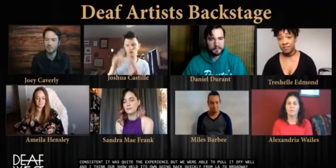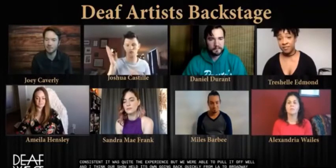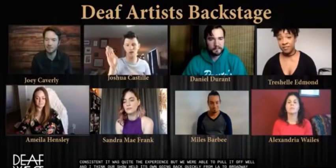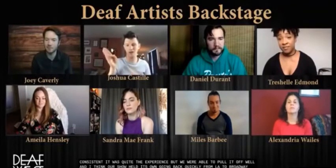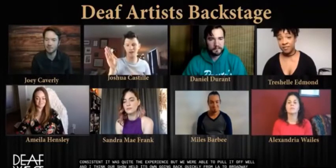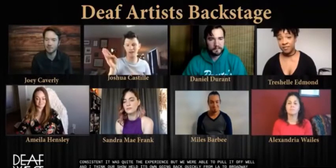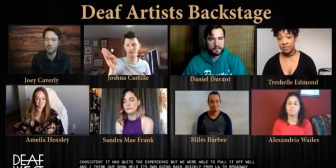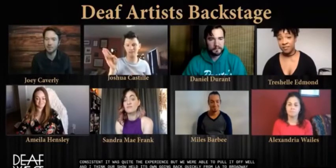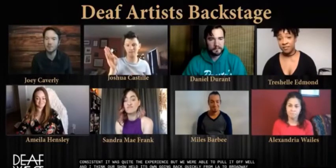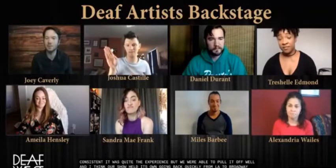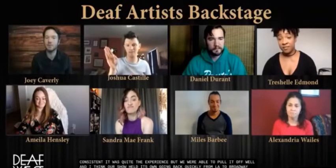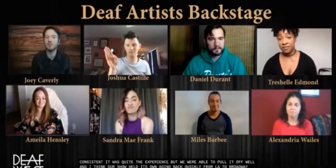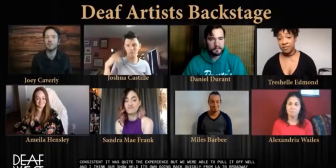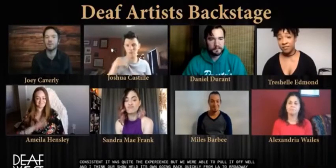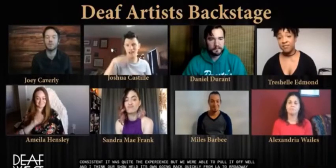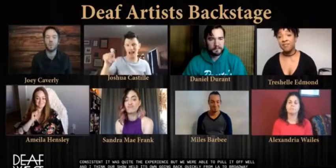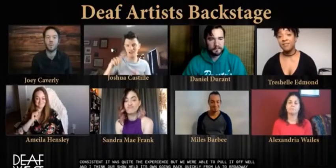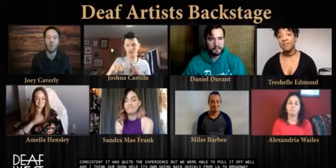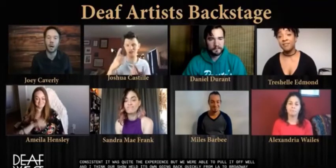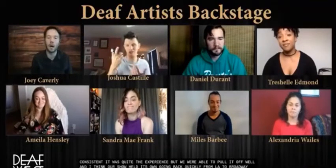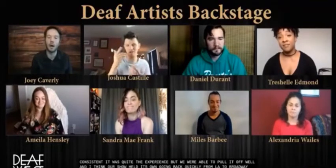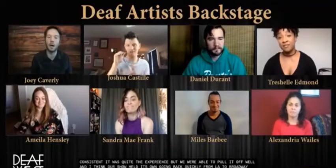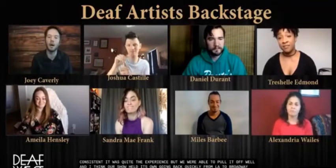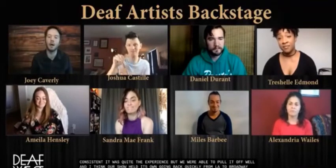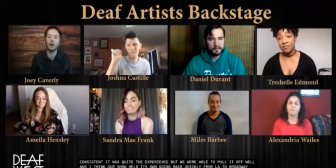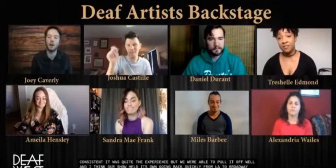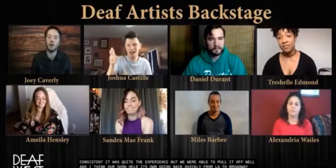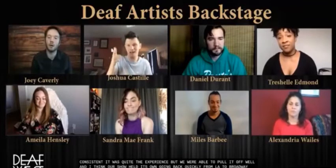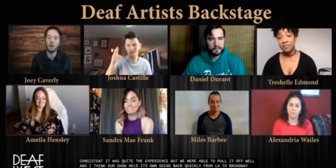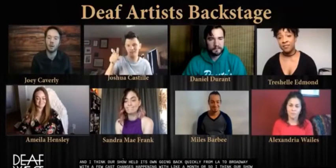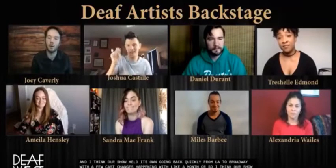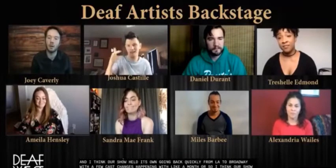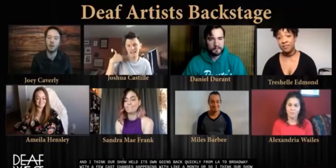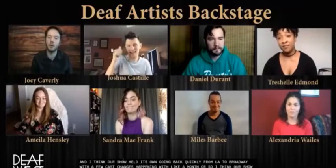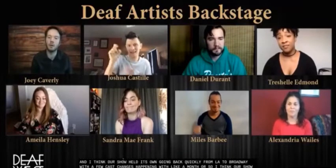I actually went $20,000 into debt just to get myself on Broadway.